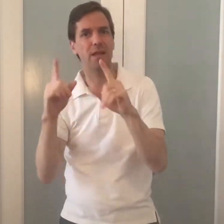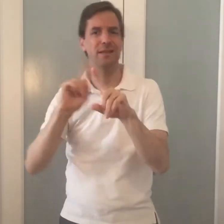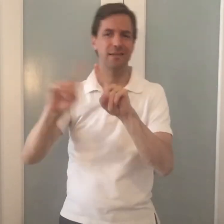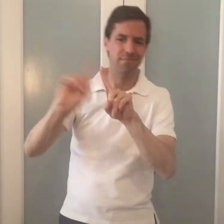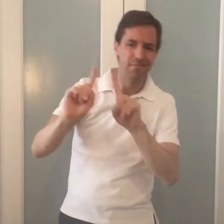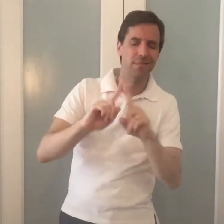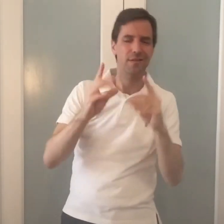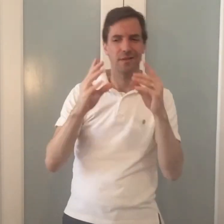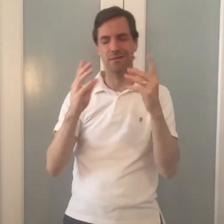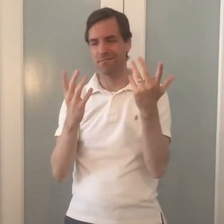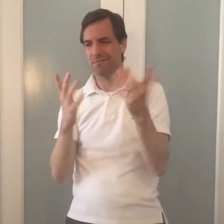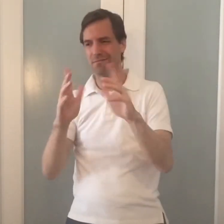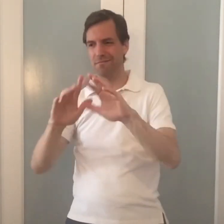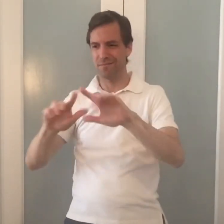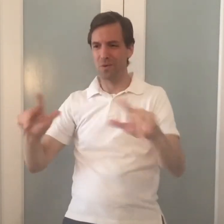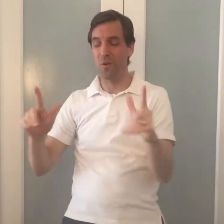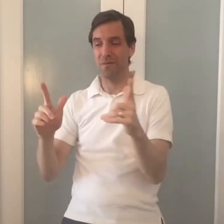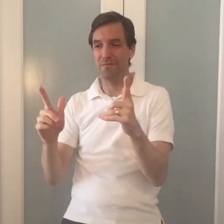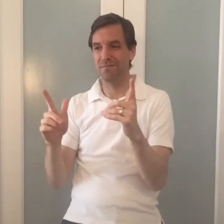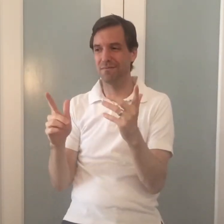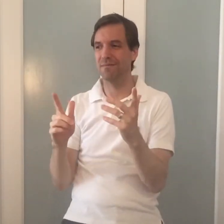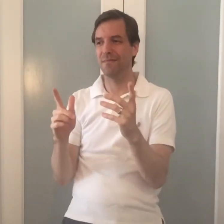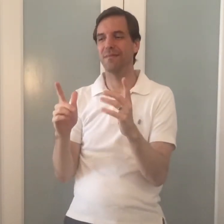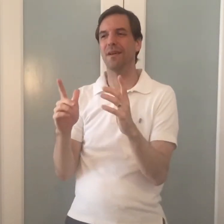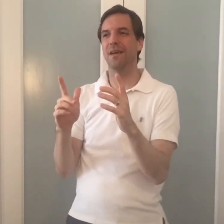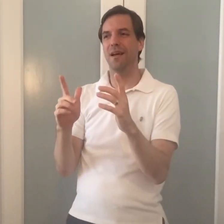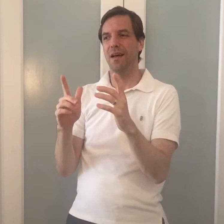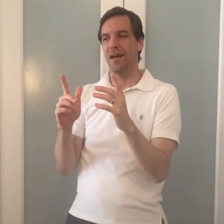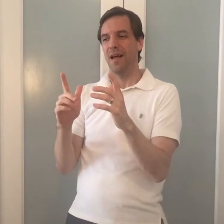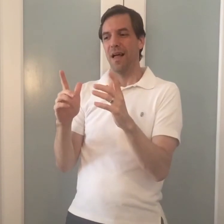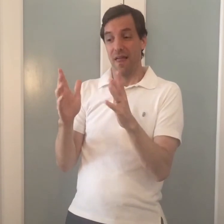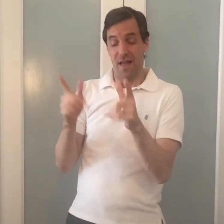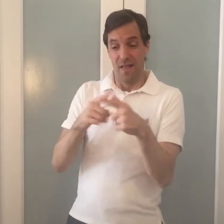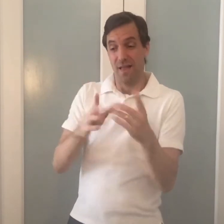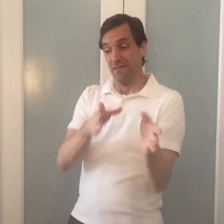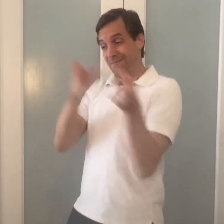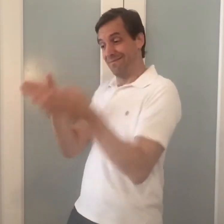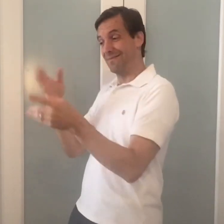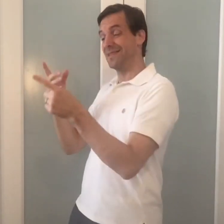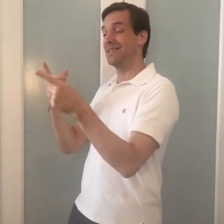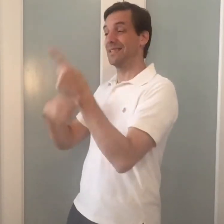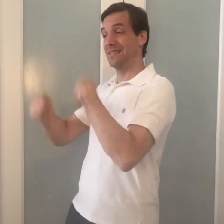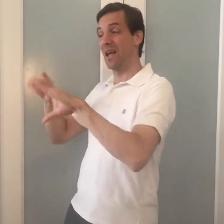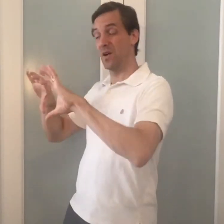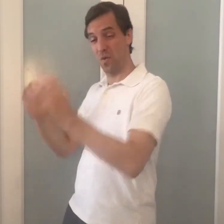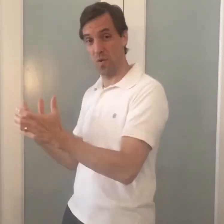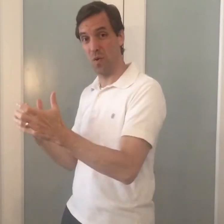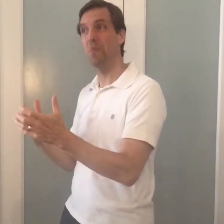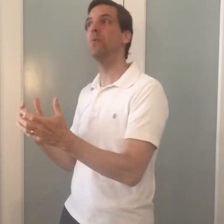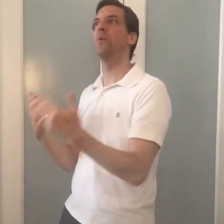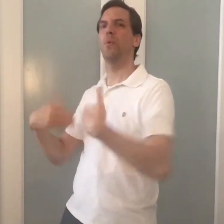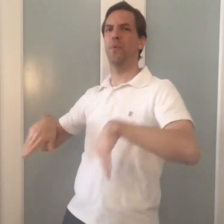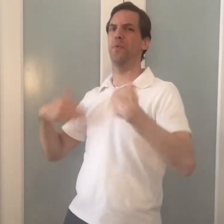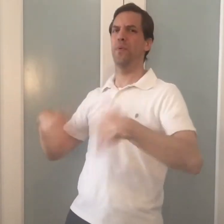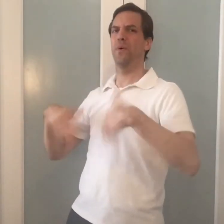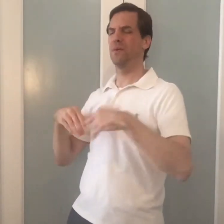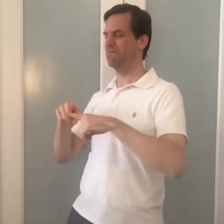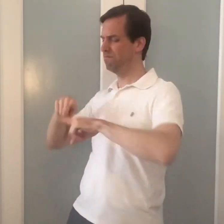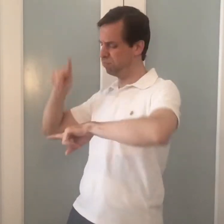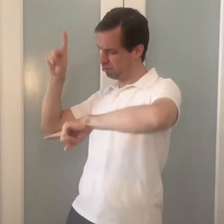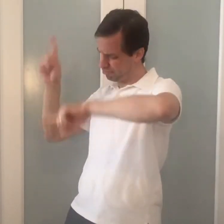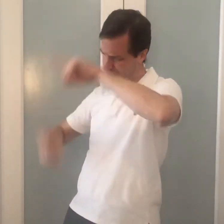hearing technology, etc., and within a "signing" group there can be